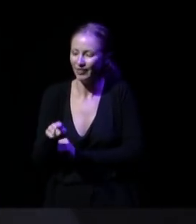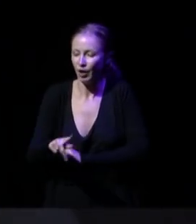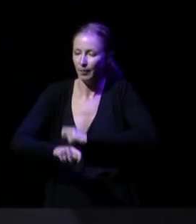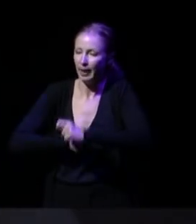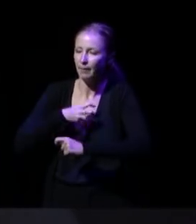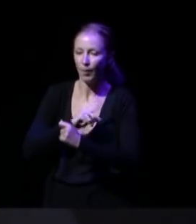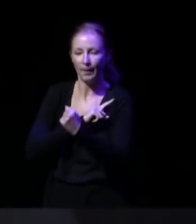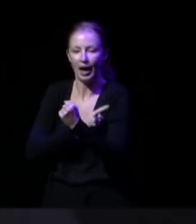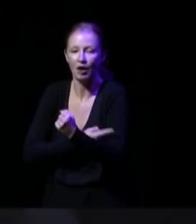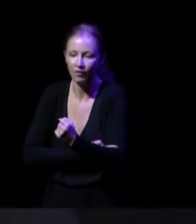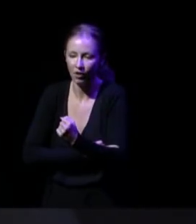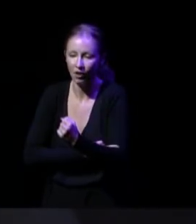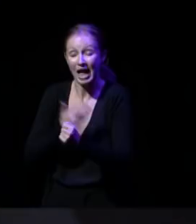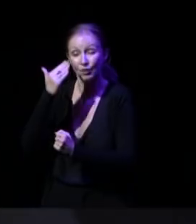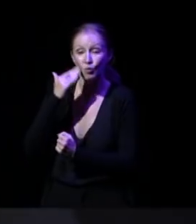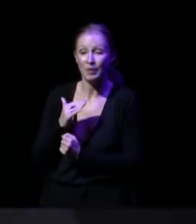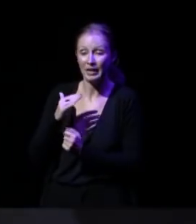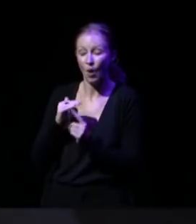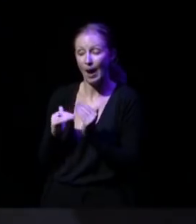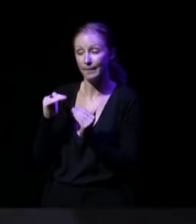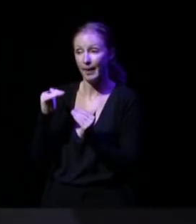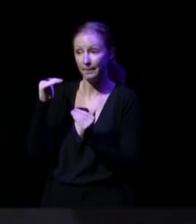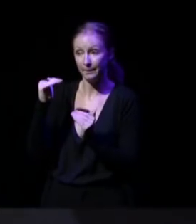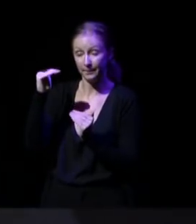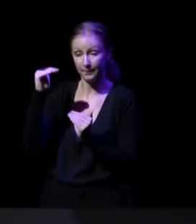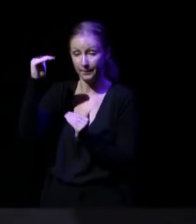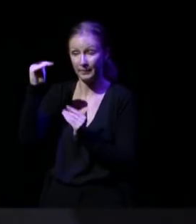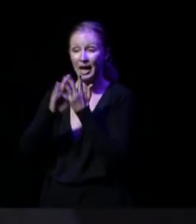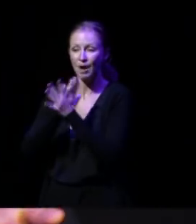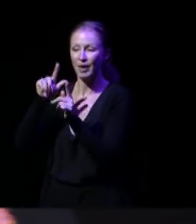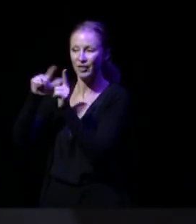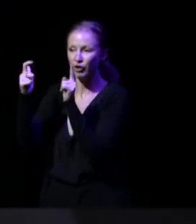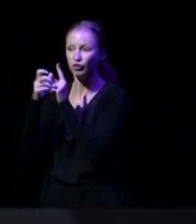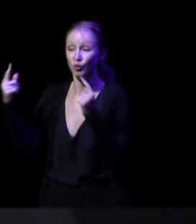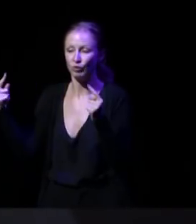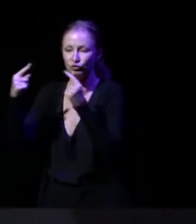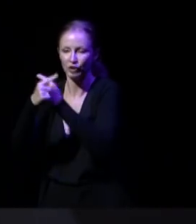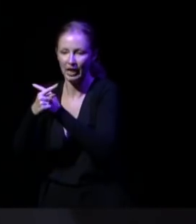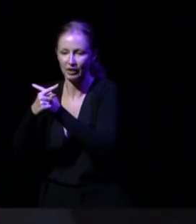And we will then transform the culture so that it looks more like what we want it to look like. All right?